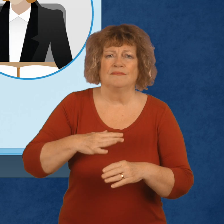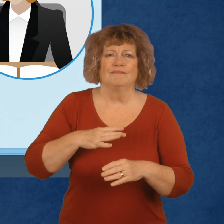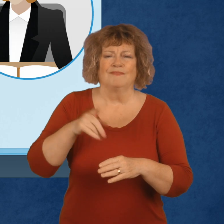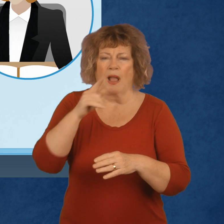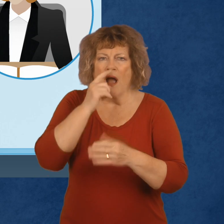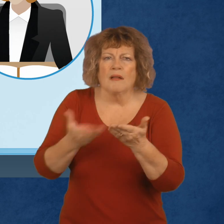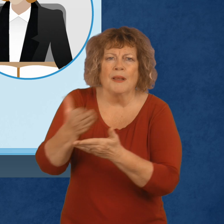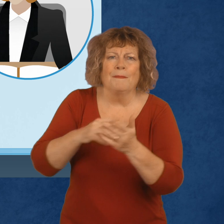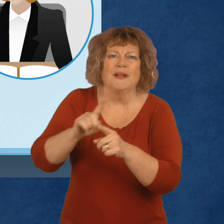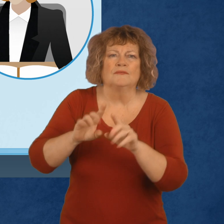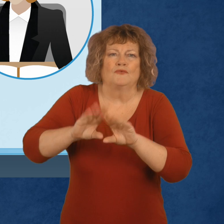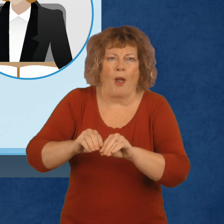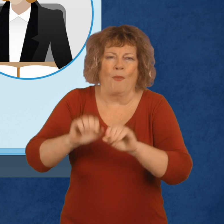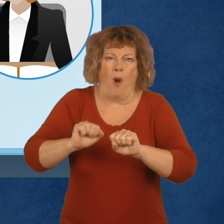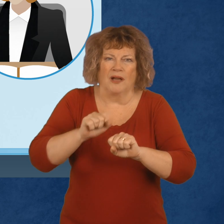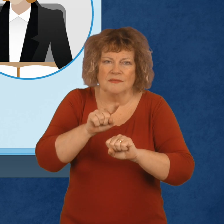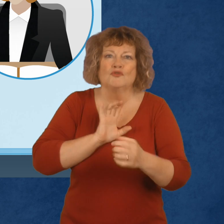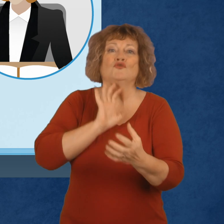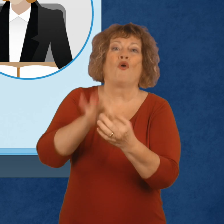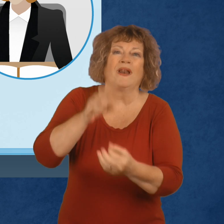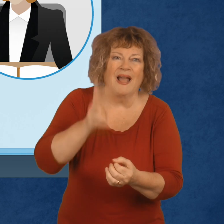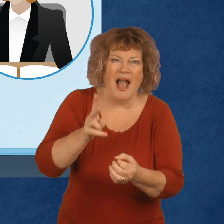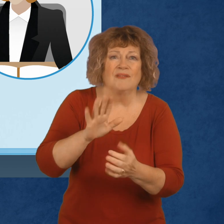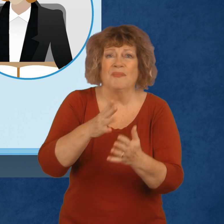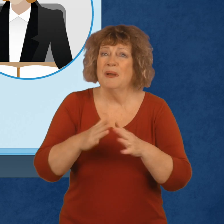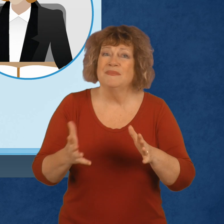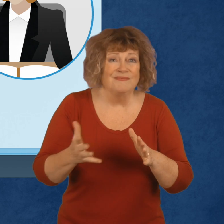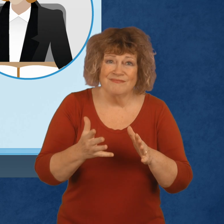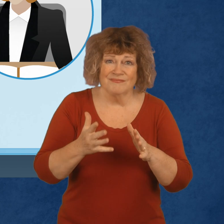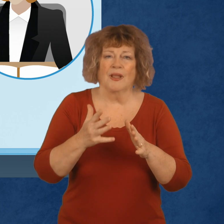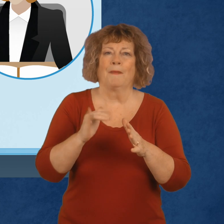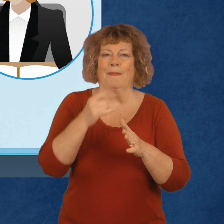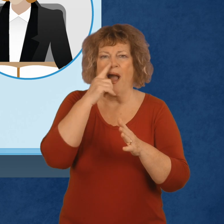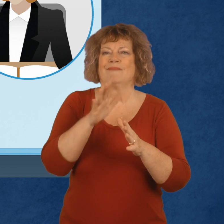As a last resort, it may be possible to take part in the hearing by phoning in.